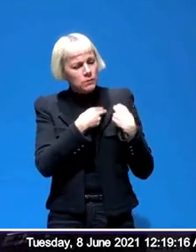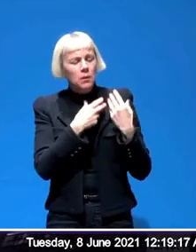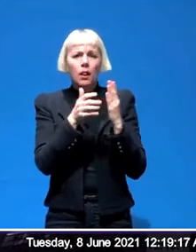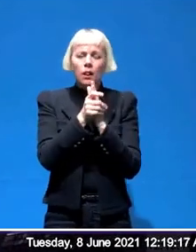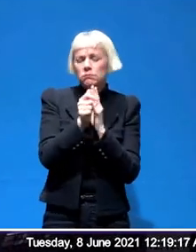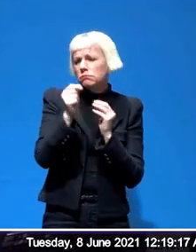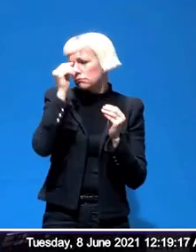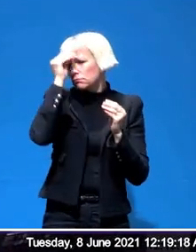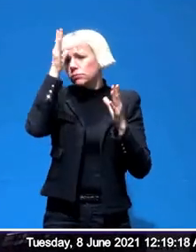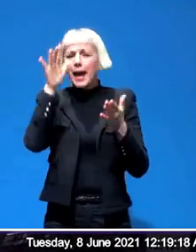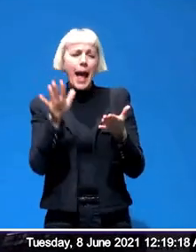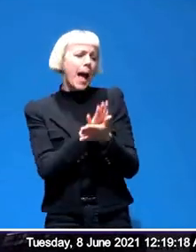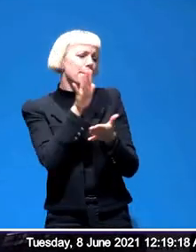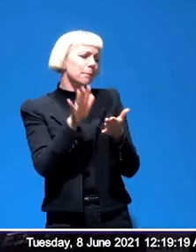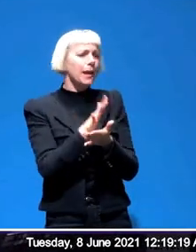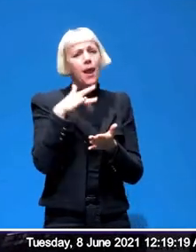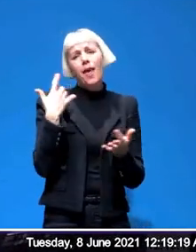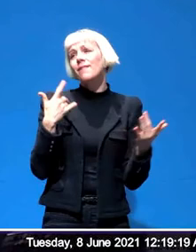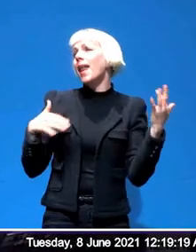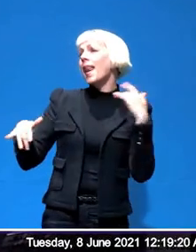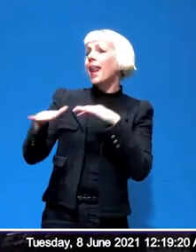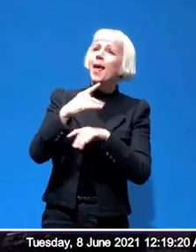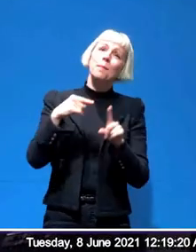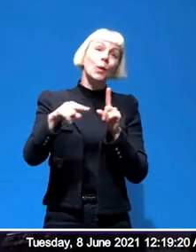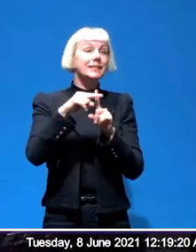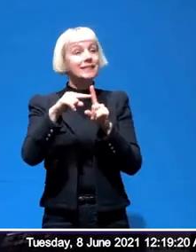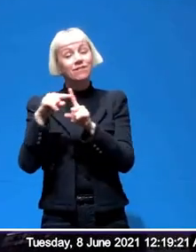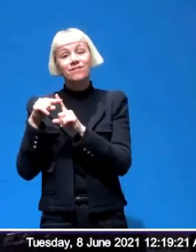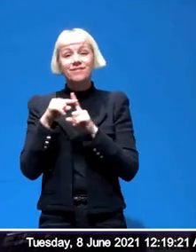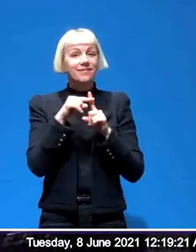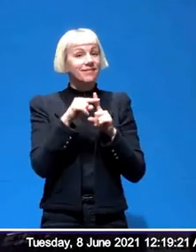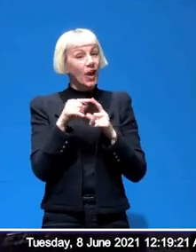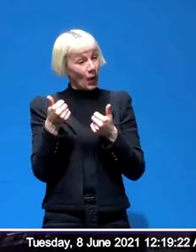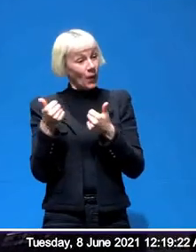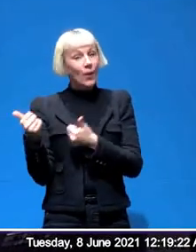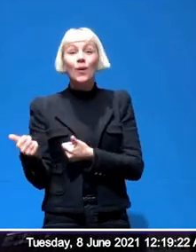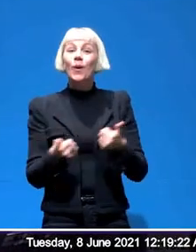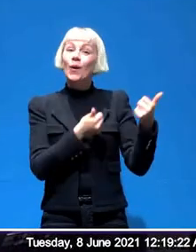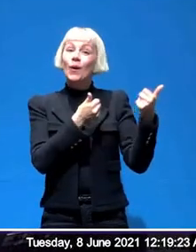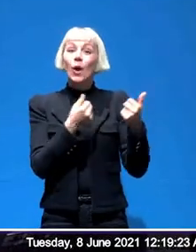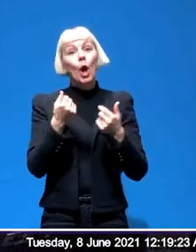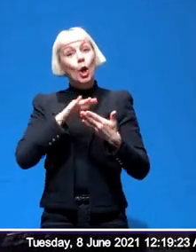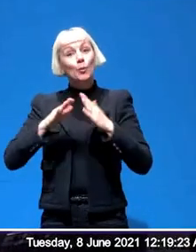things were happy and people were happy and the Community Visitors could go, in